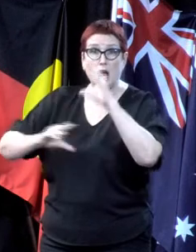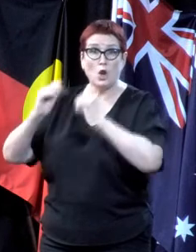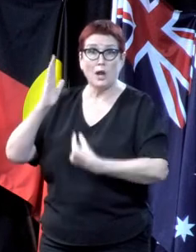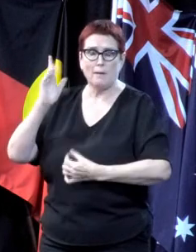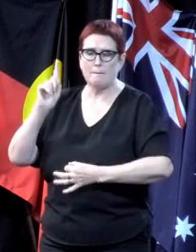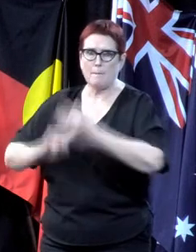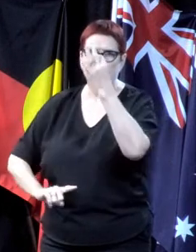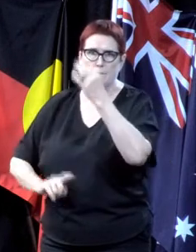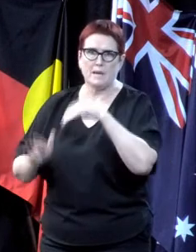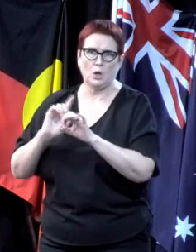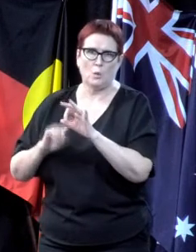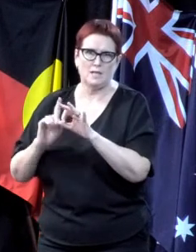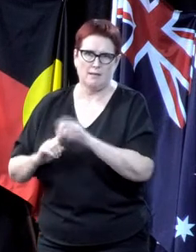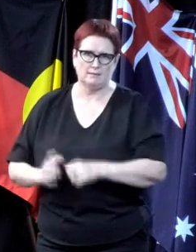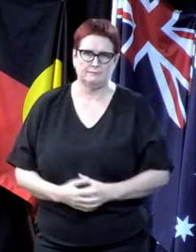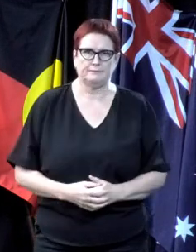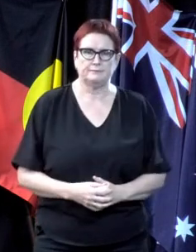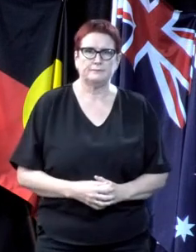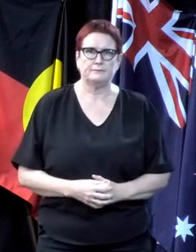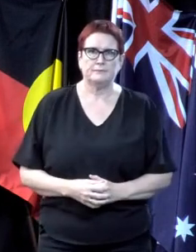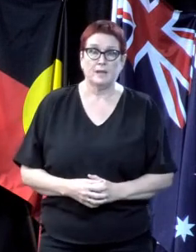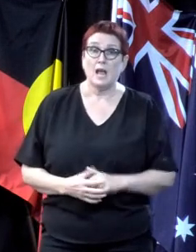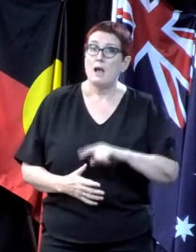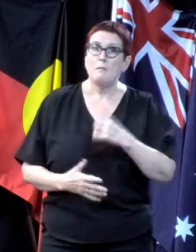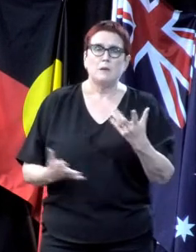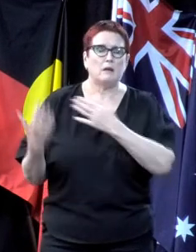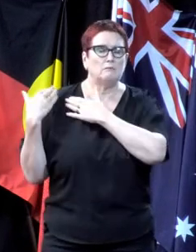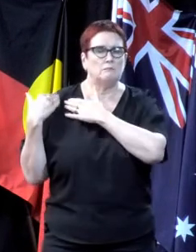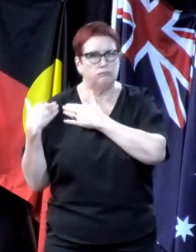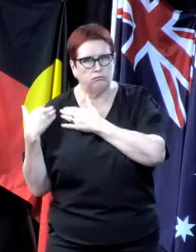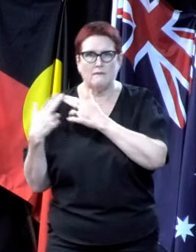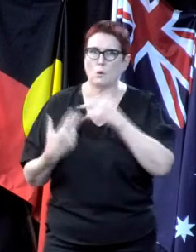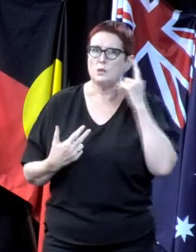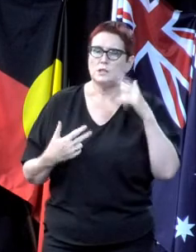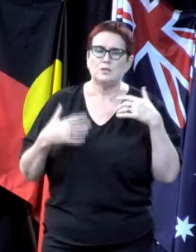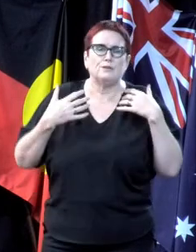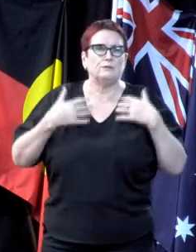But there’s a demand on the teachers with that. And there’s a huge amount of workload associated with that, as well.